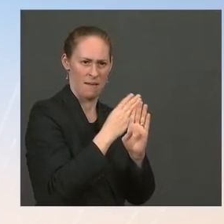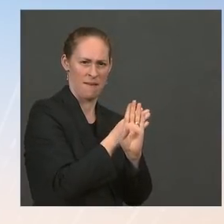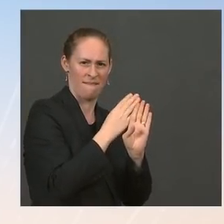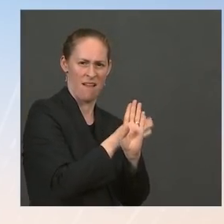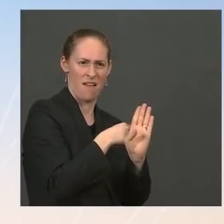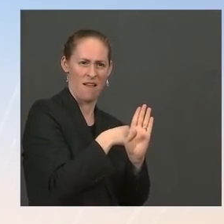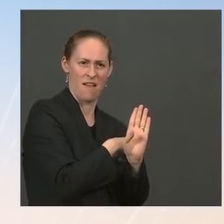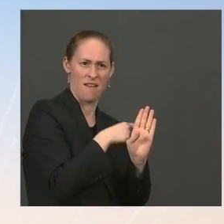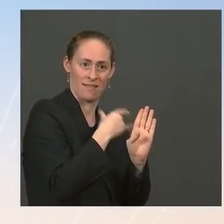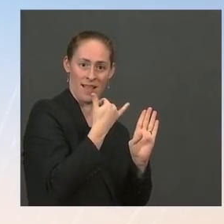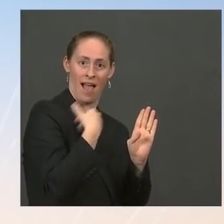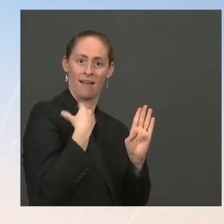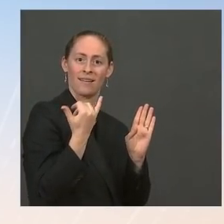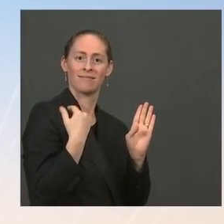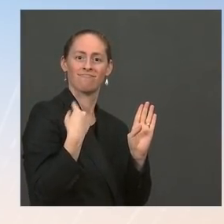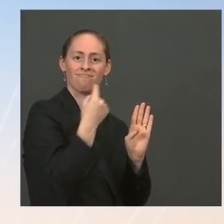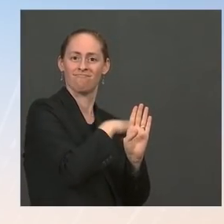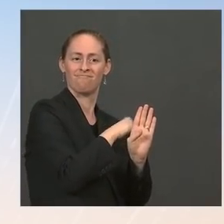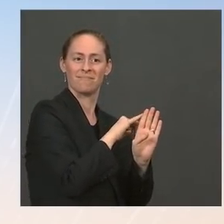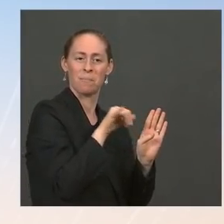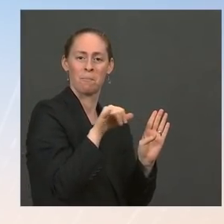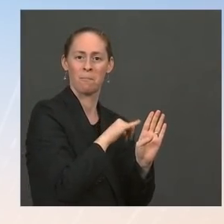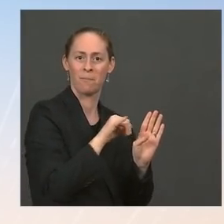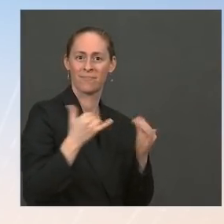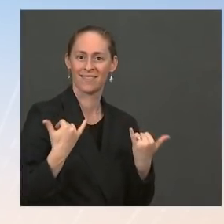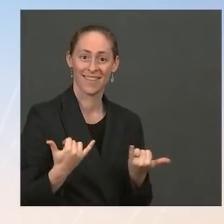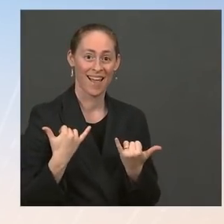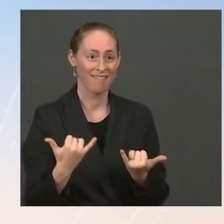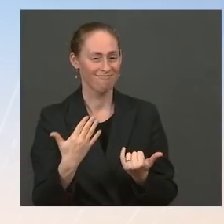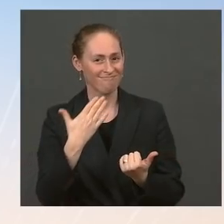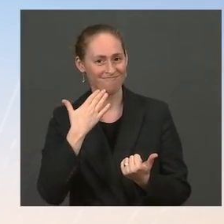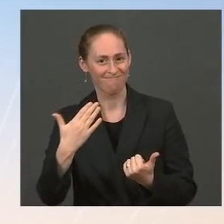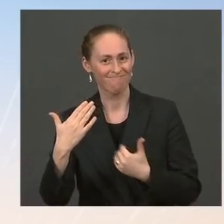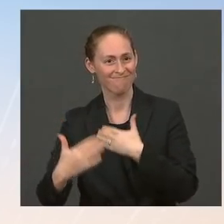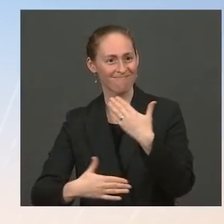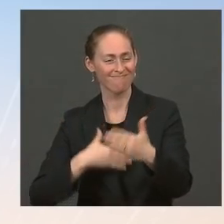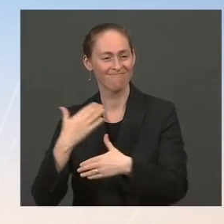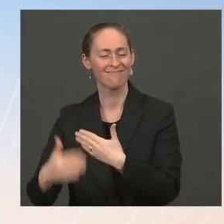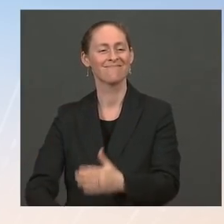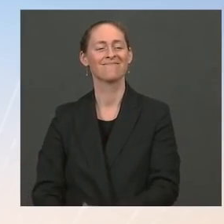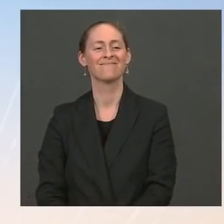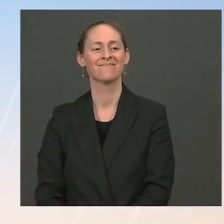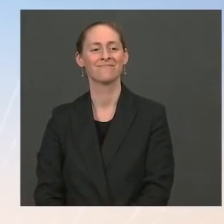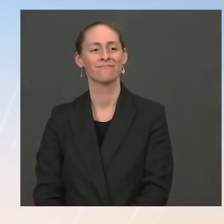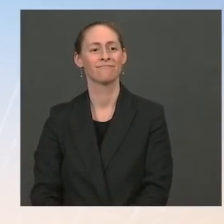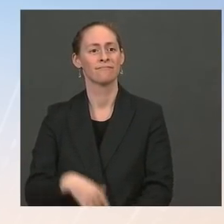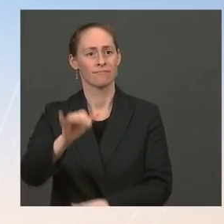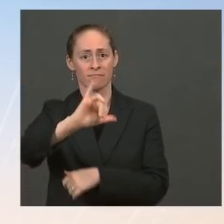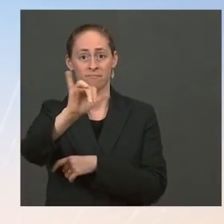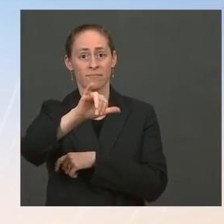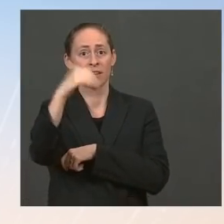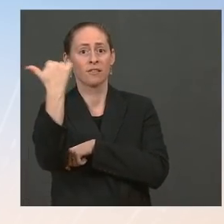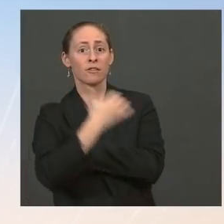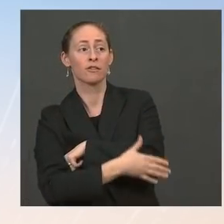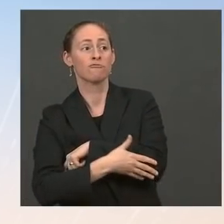are facing similar challenges on inflation because a global pandemic is causing global supply-chain issues -- something we're experiencing;